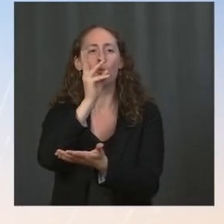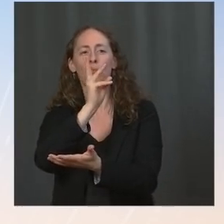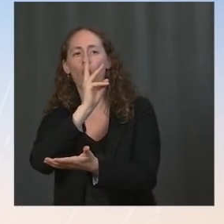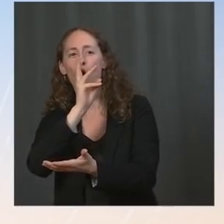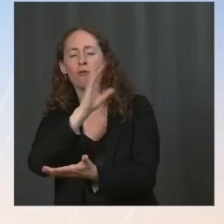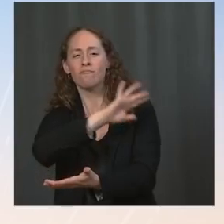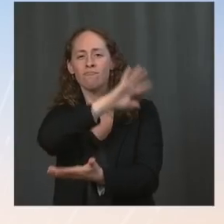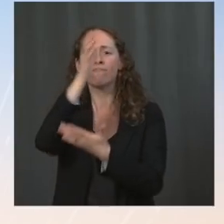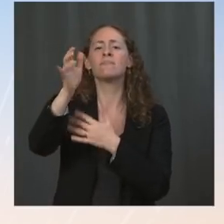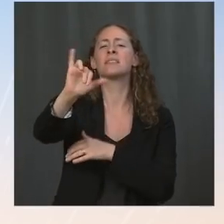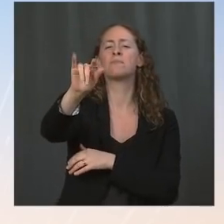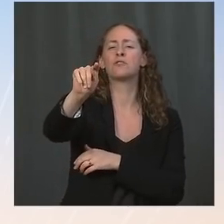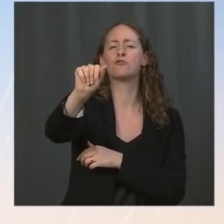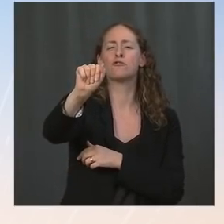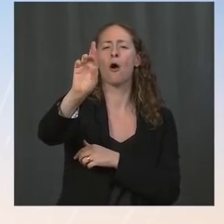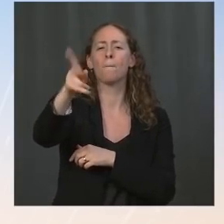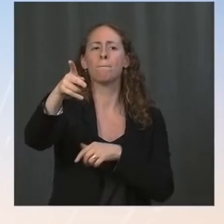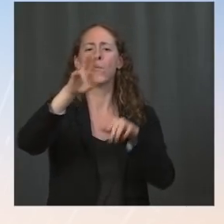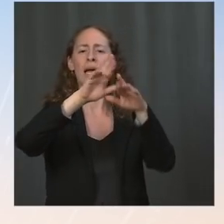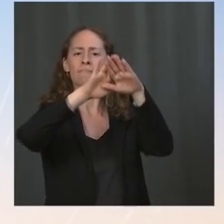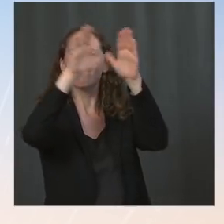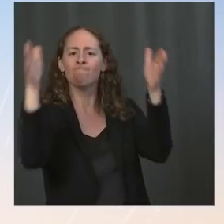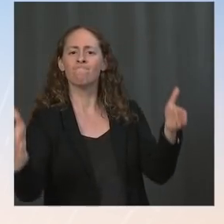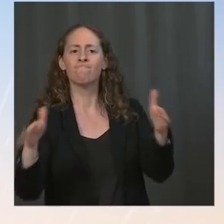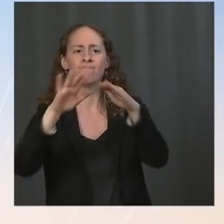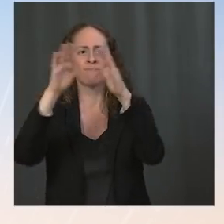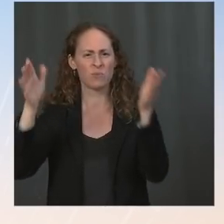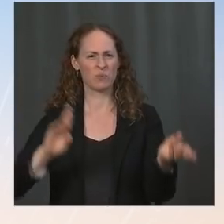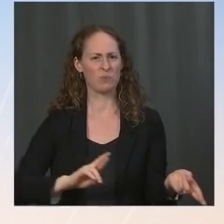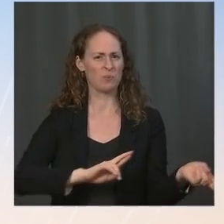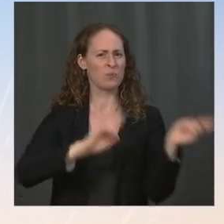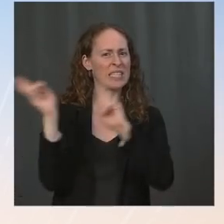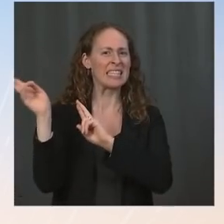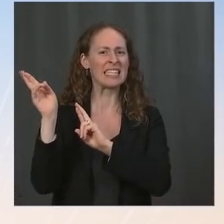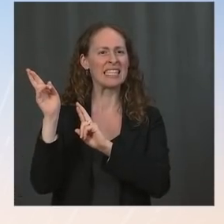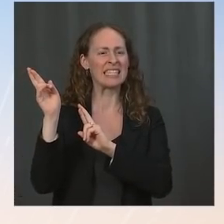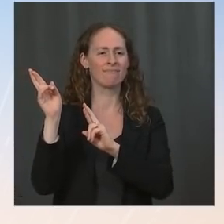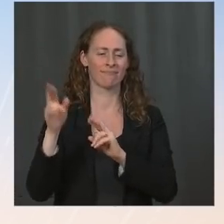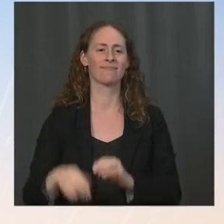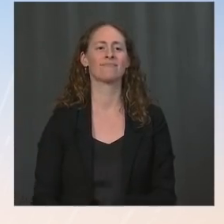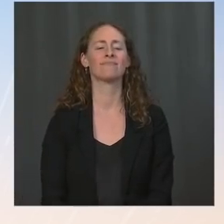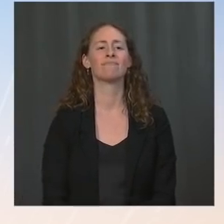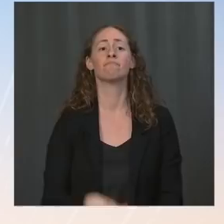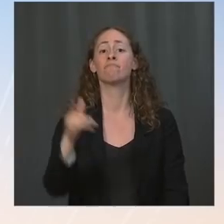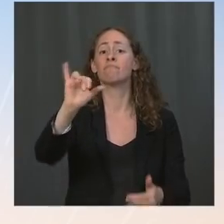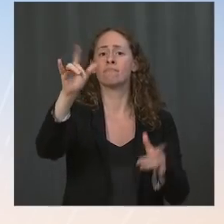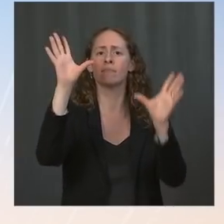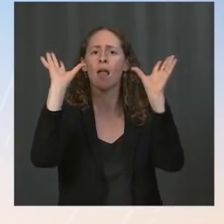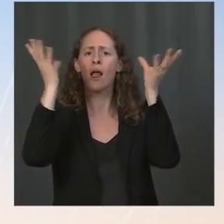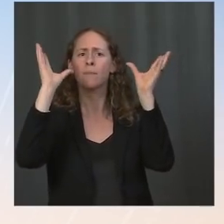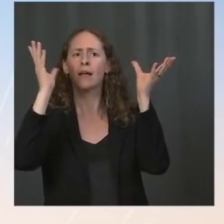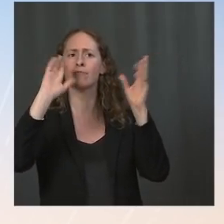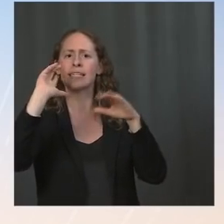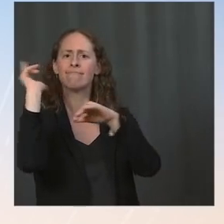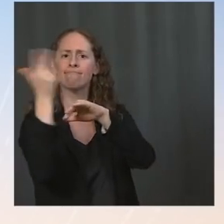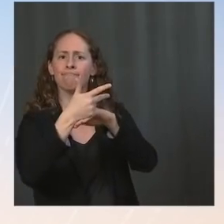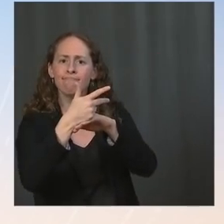Hundreds of additional ambulances and air ambulances have also been moved into the area. Seven FEMA Incident Management Assistance Teams --